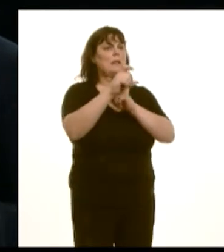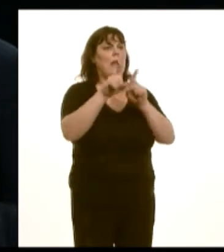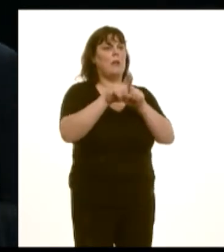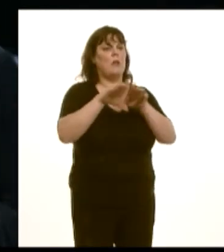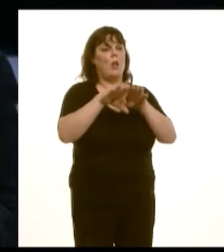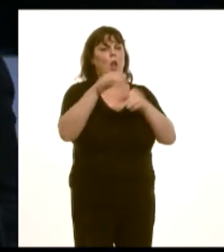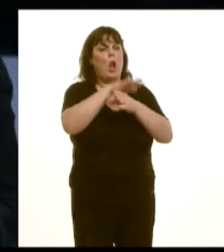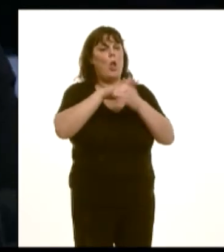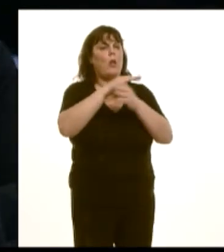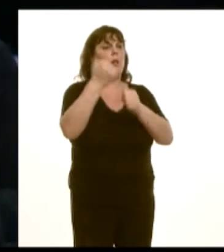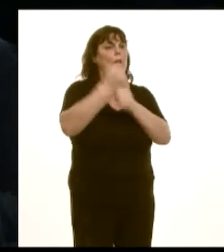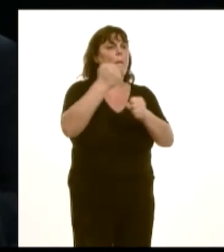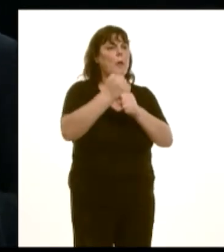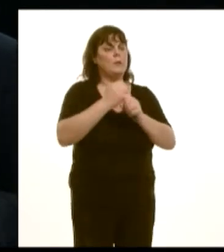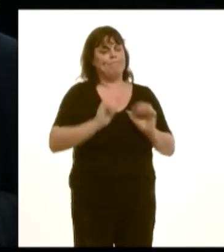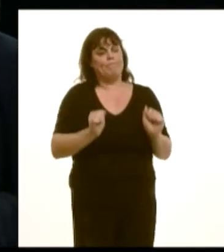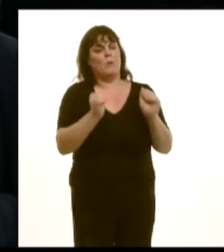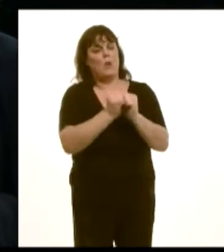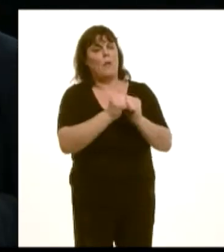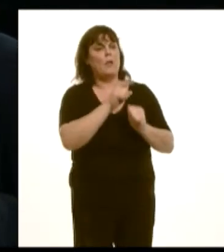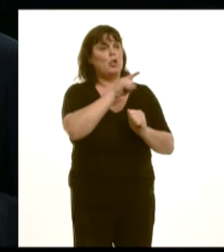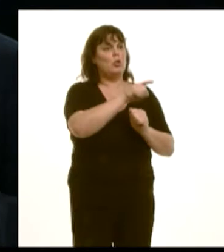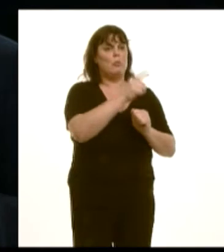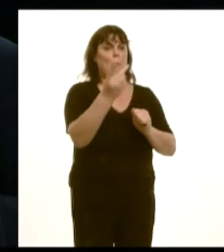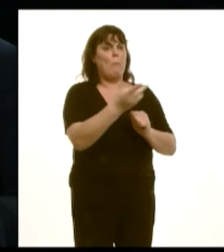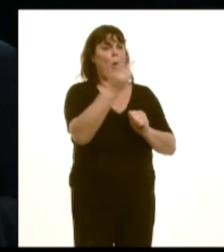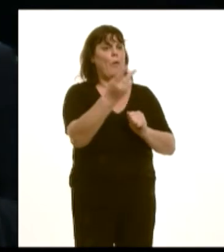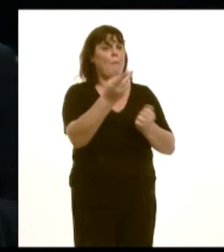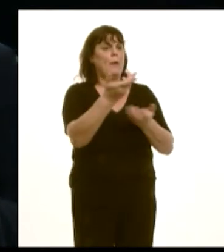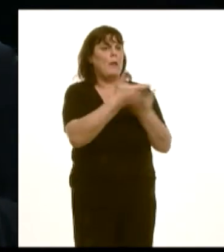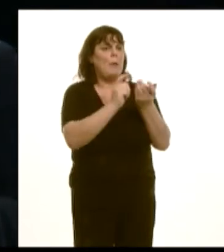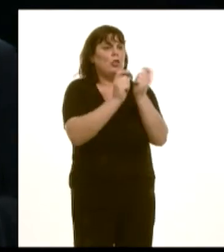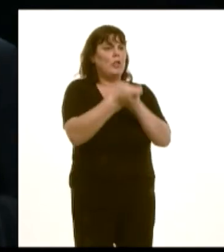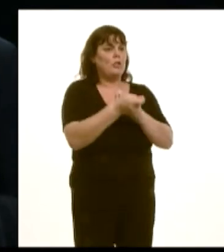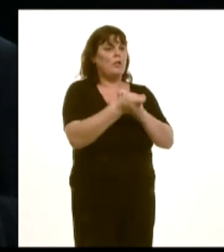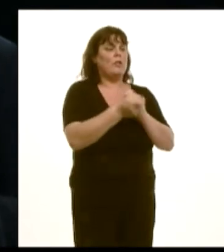that you and he had discussed amending the Gender-based Violence, Domestic Abuse and